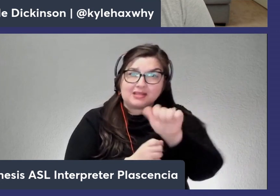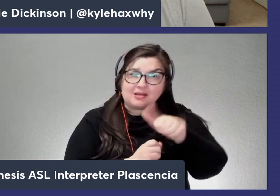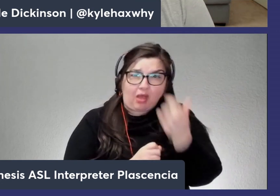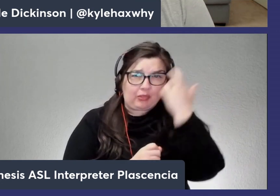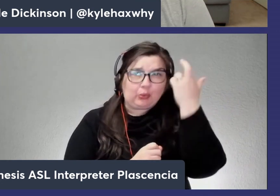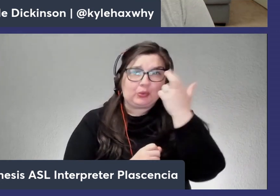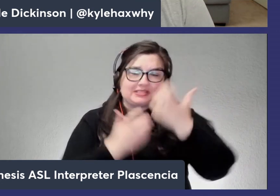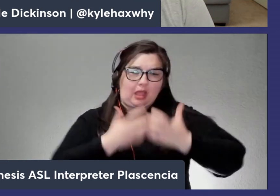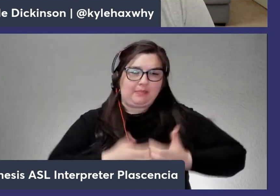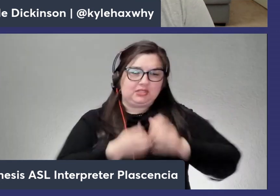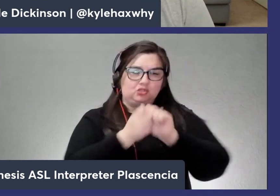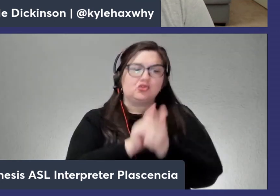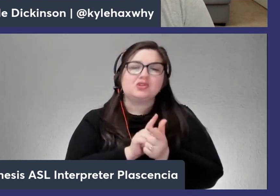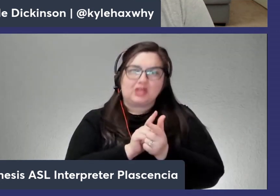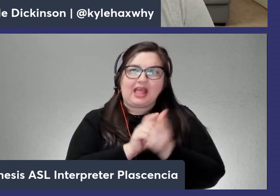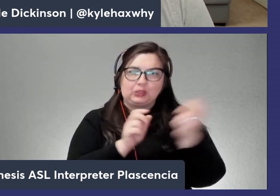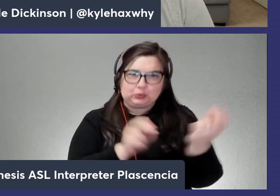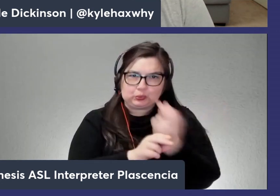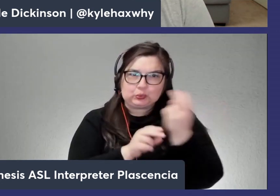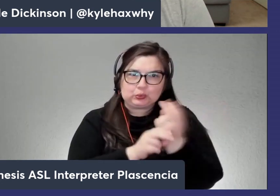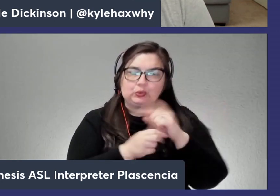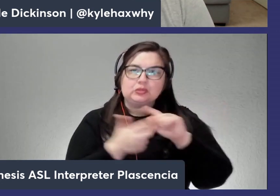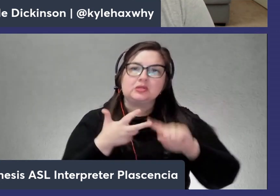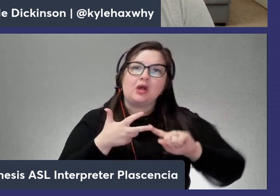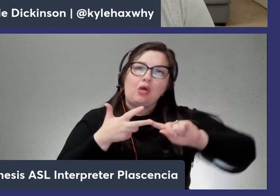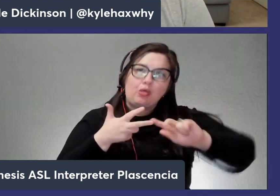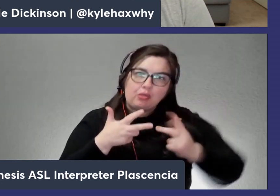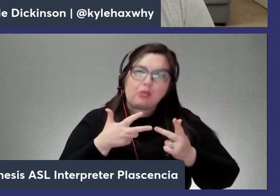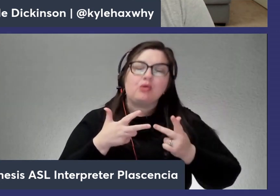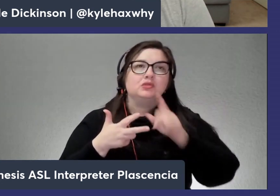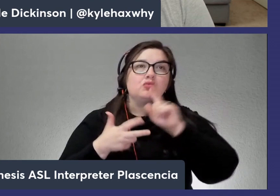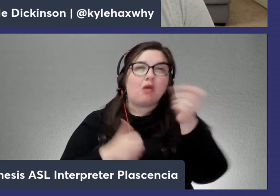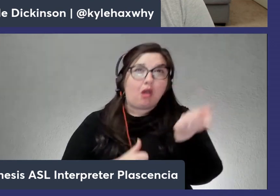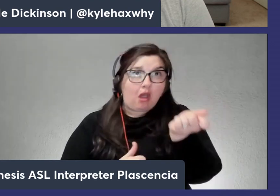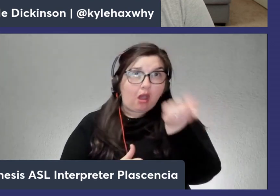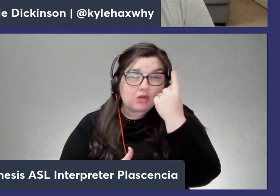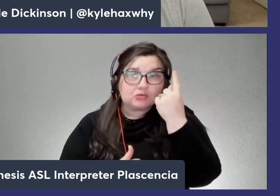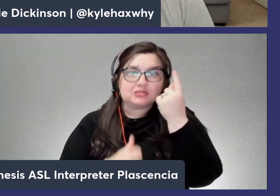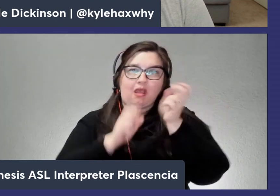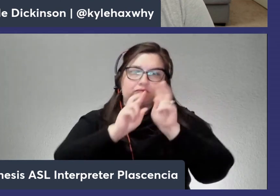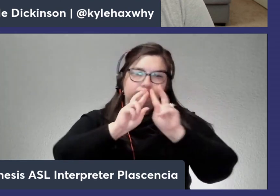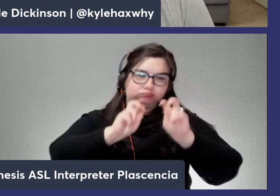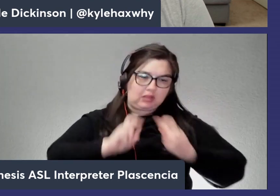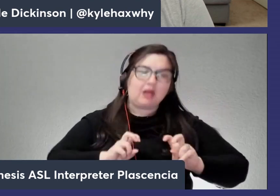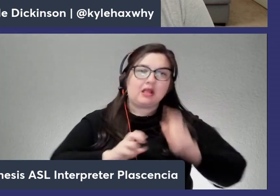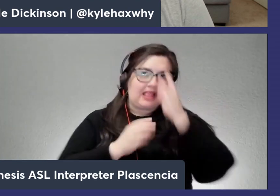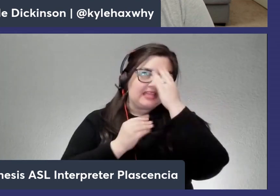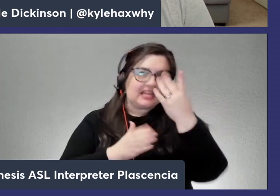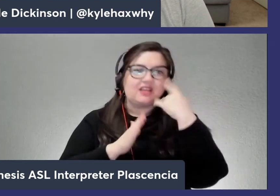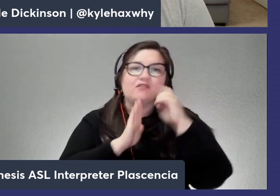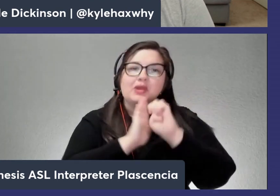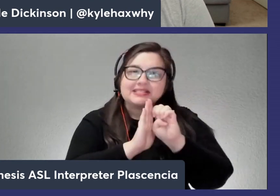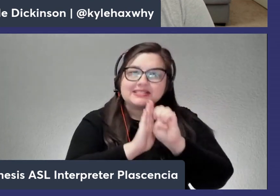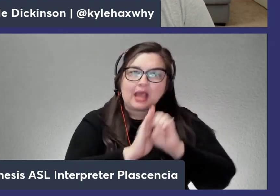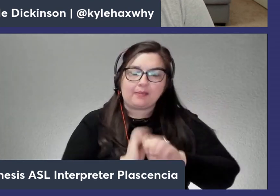And the third one is to understand or to analyze data. So I go to a website, and sometimes I may not